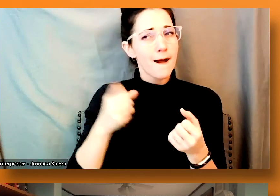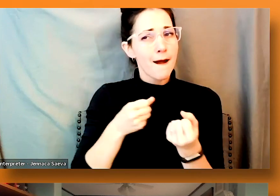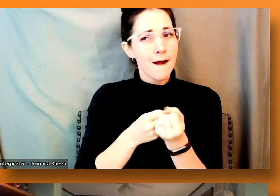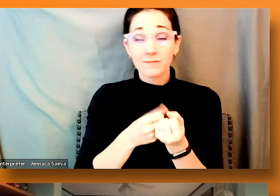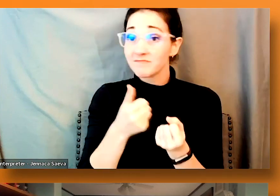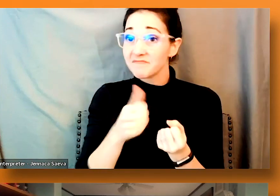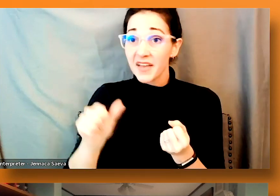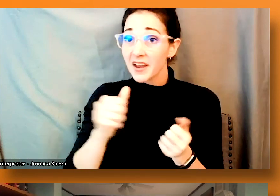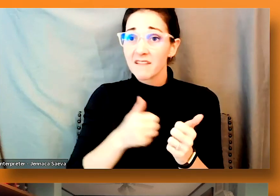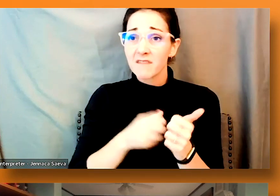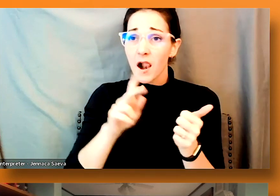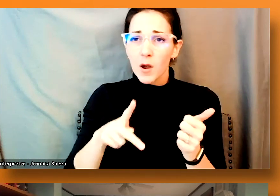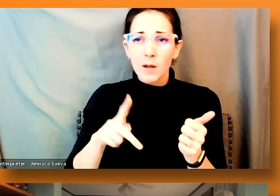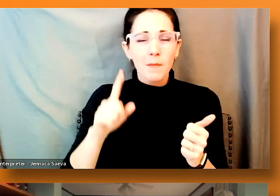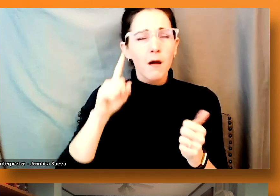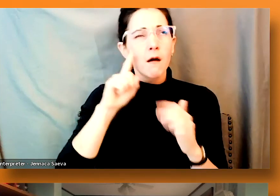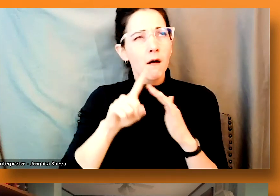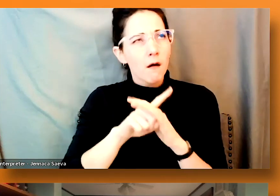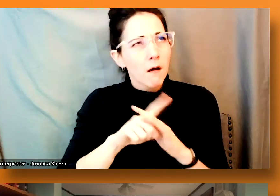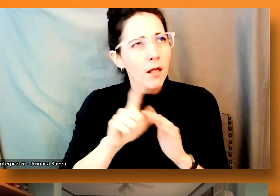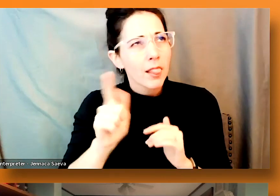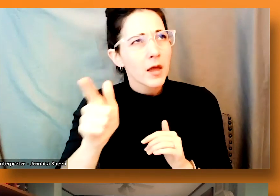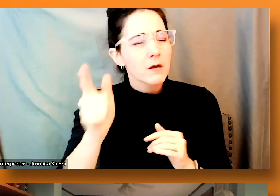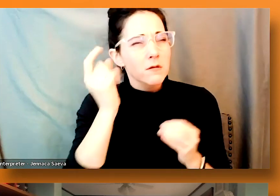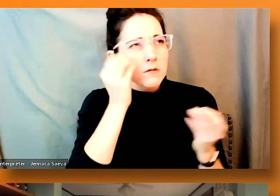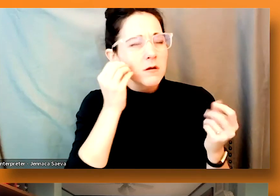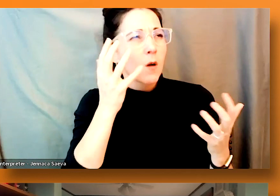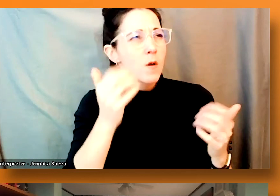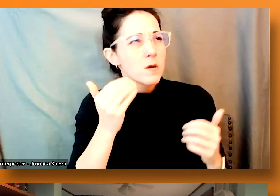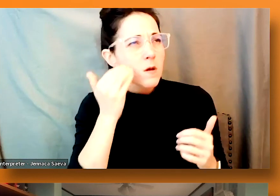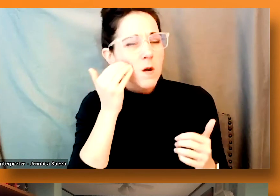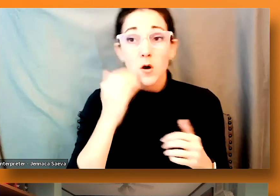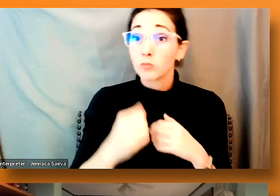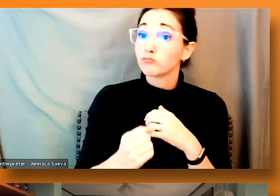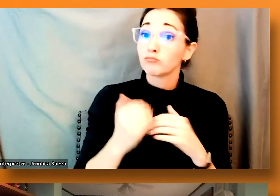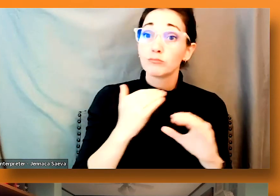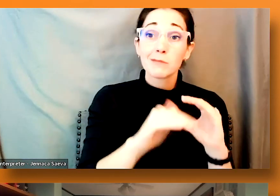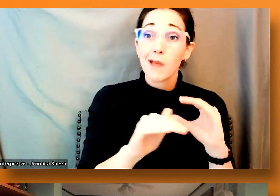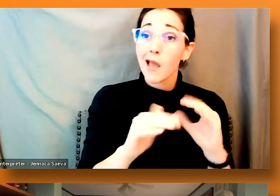you can always email Becca and Sue and Mary, if she's your rep.